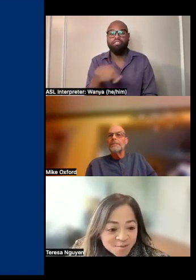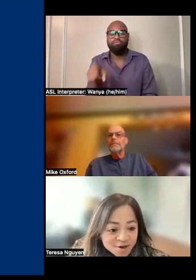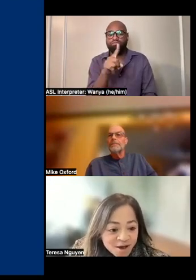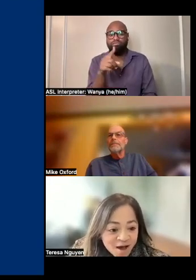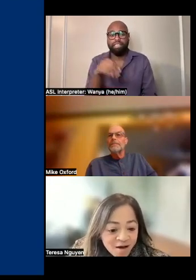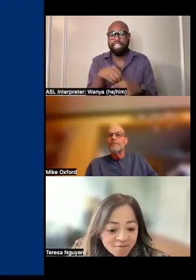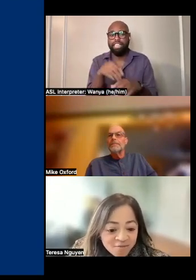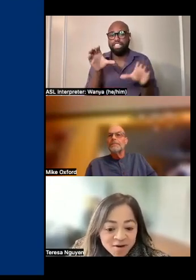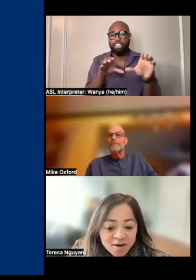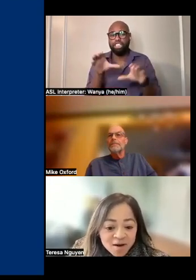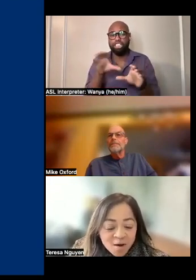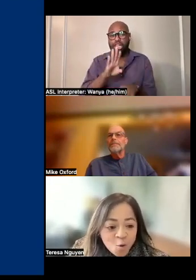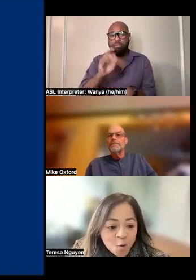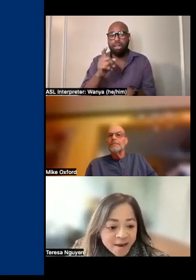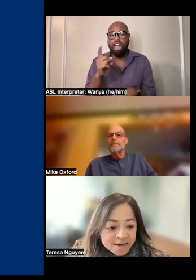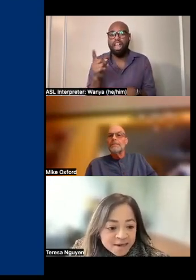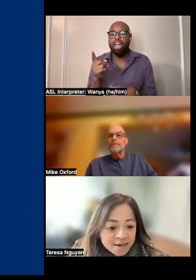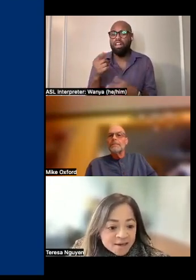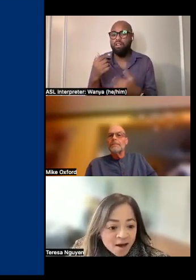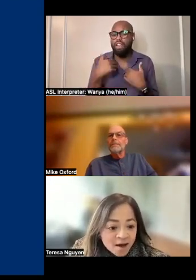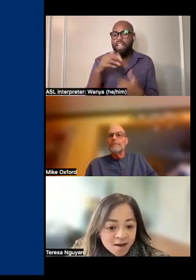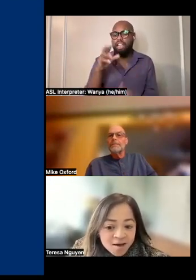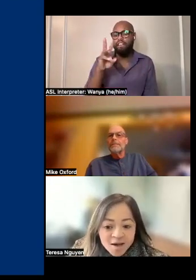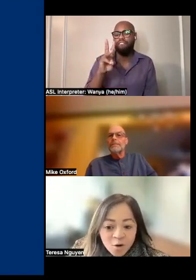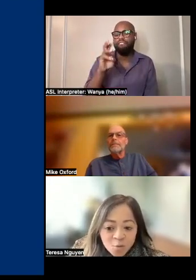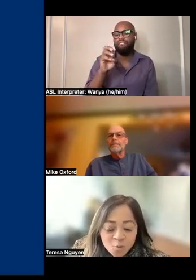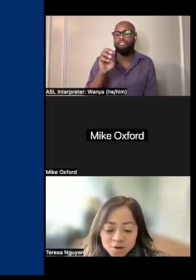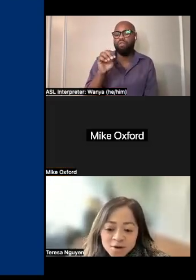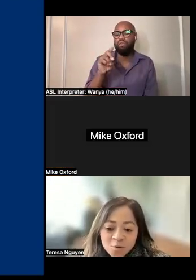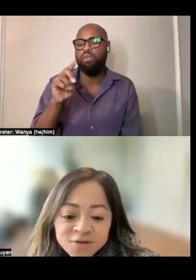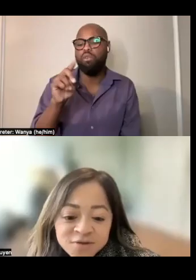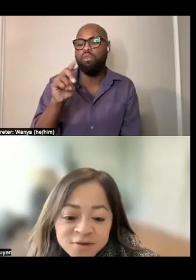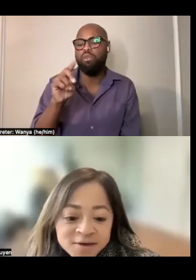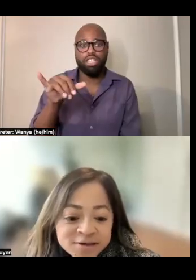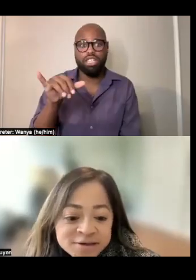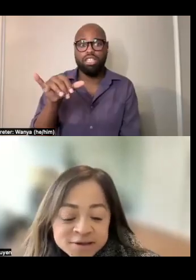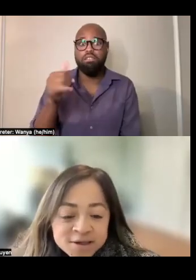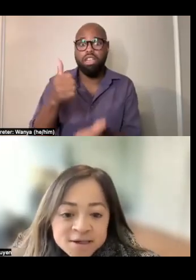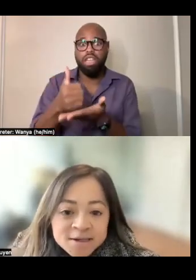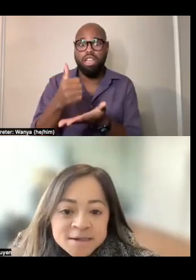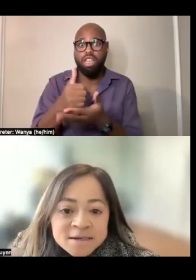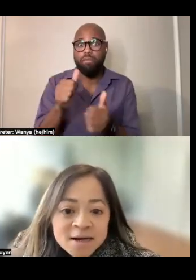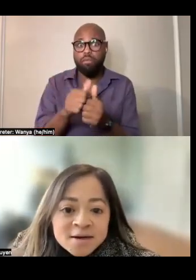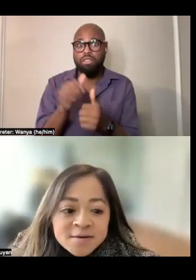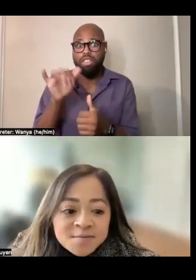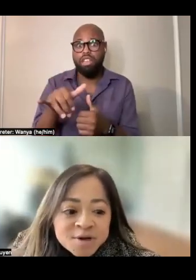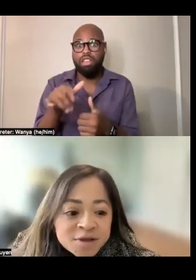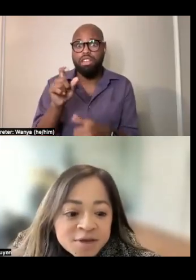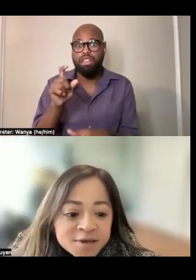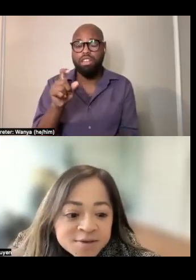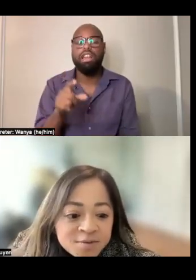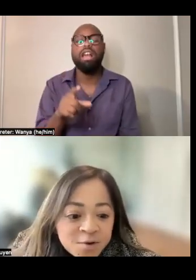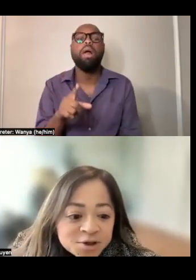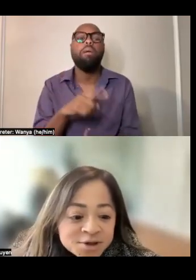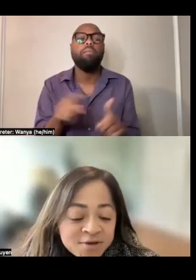I'm going to have Wendy help with this. But I think some of the questions have